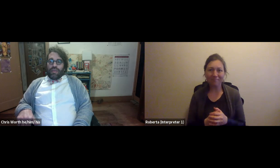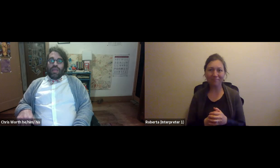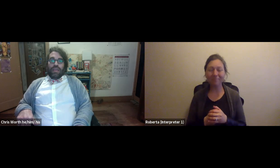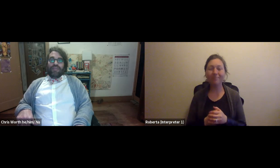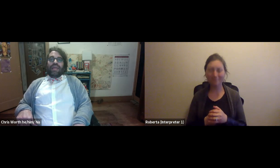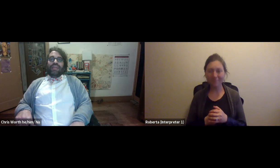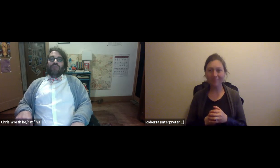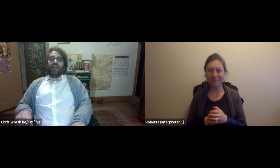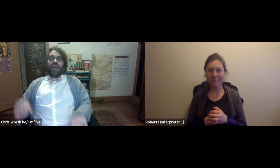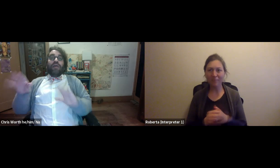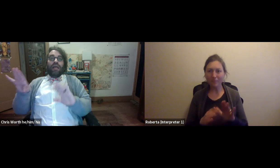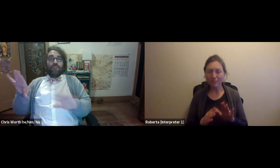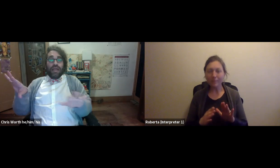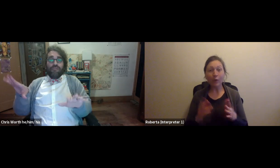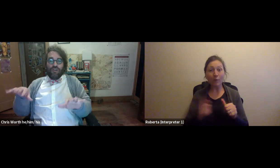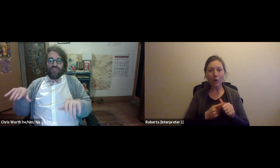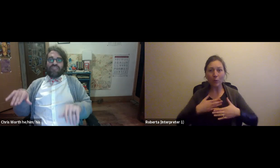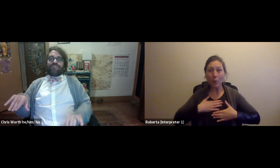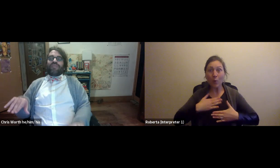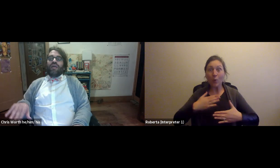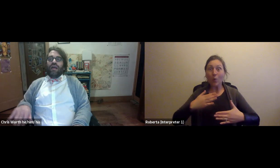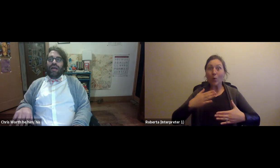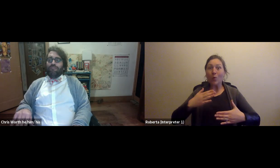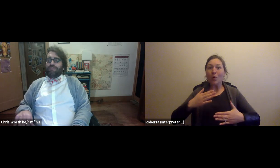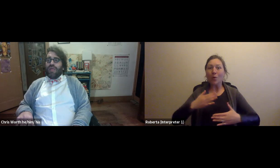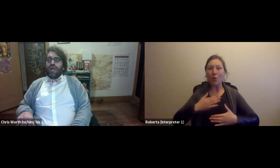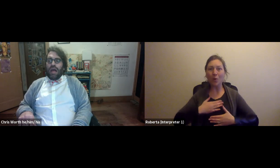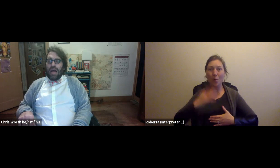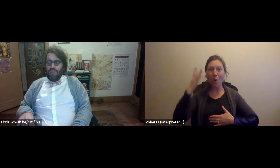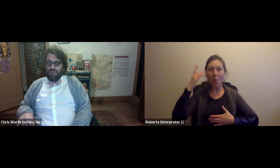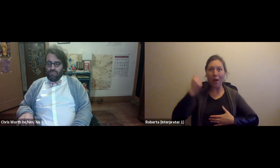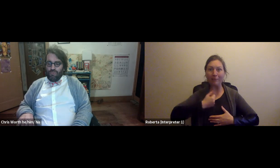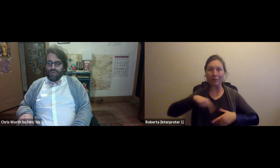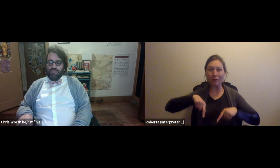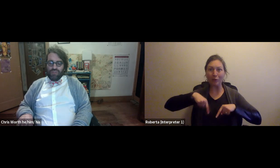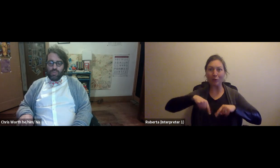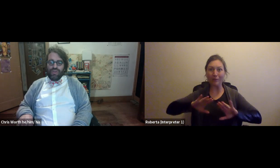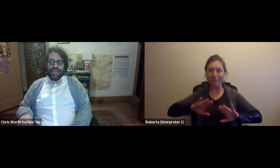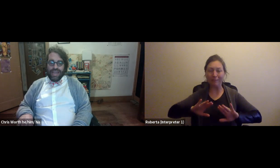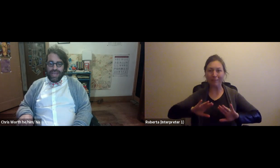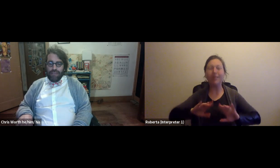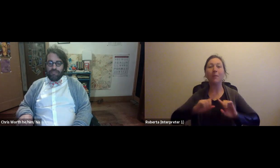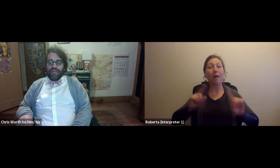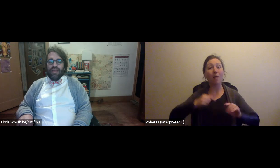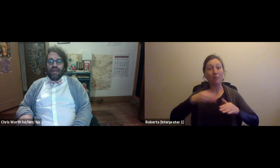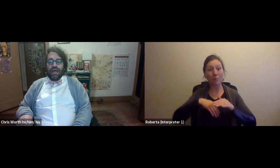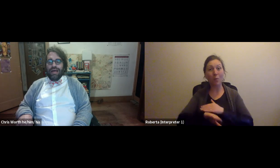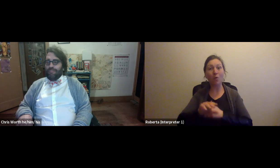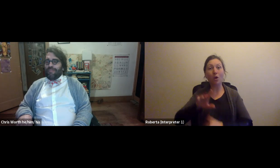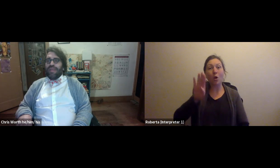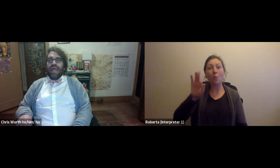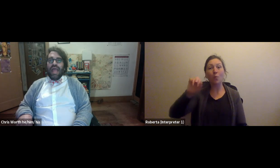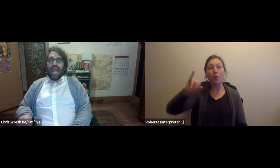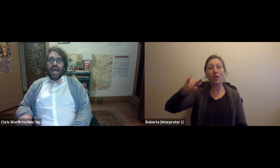let me take a deep breath, I'm kind of nervous. I was born in Bridgeport, Connecticut and